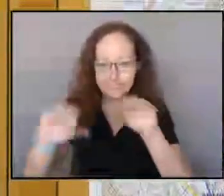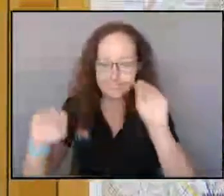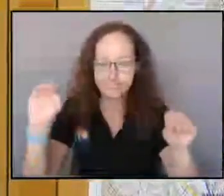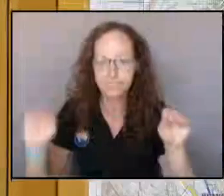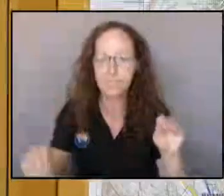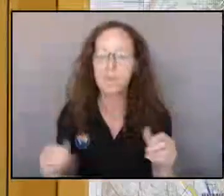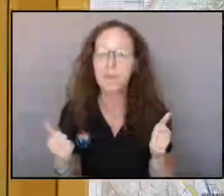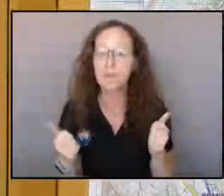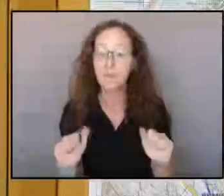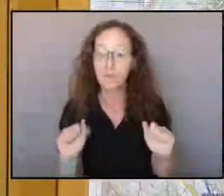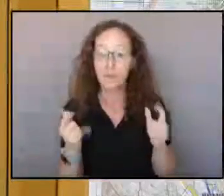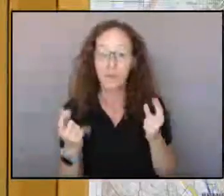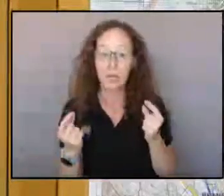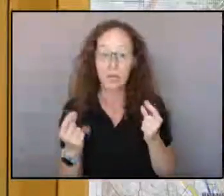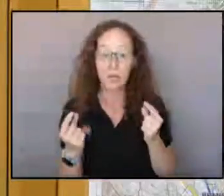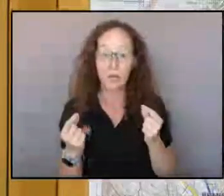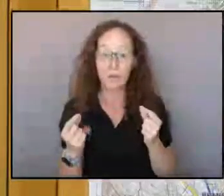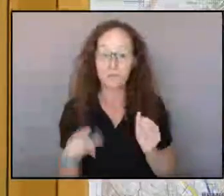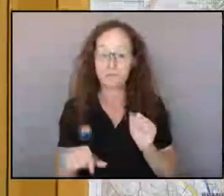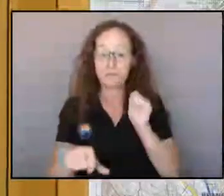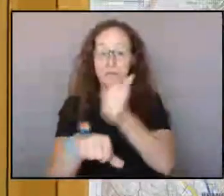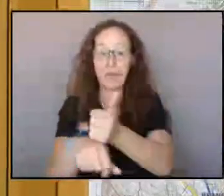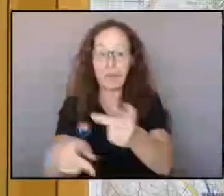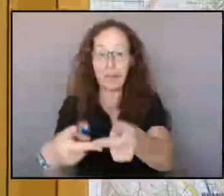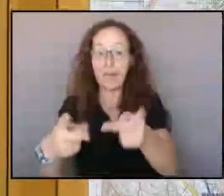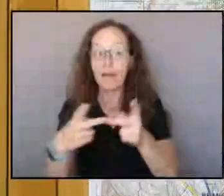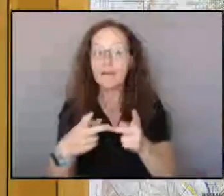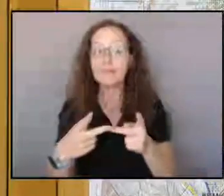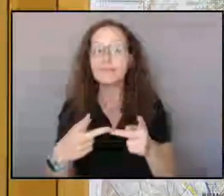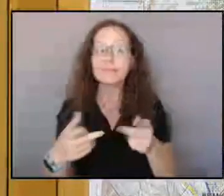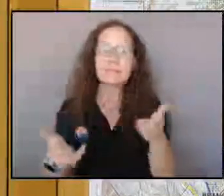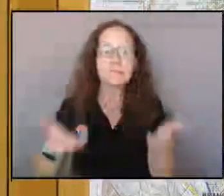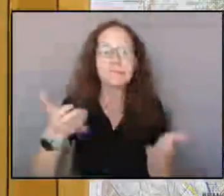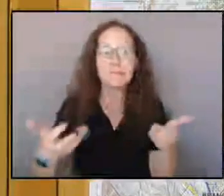AND THAT'S WHAT THIS IS.